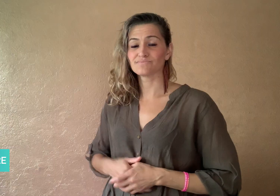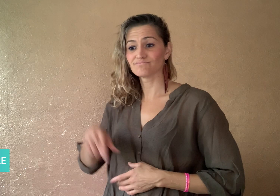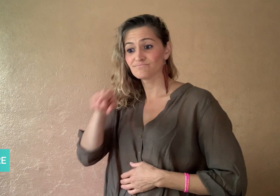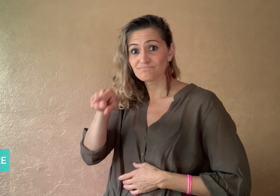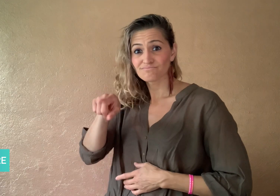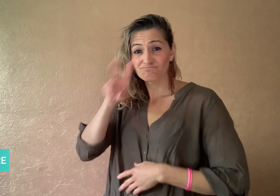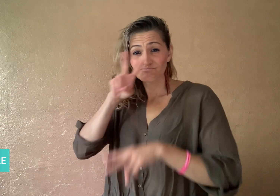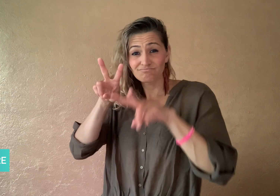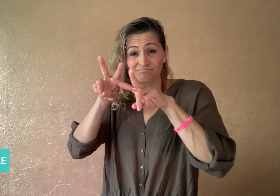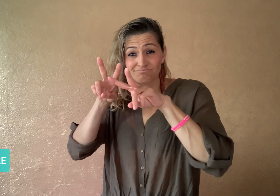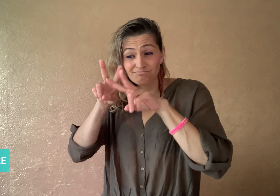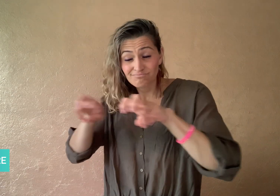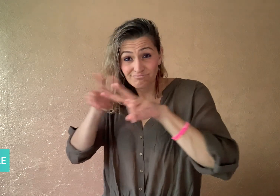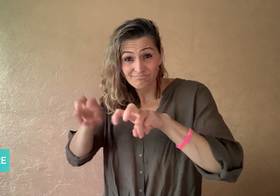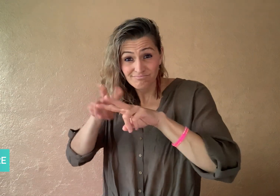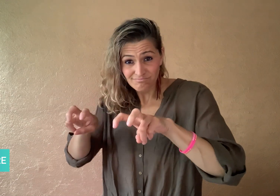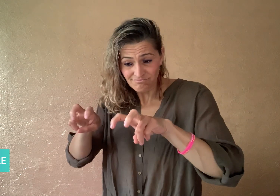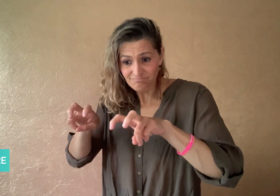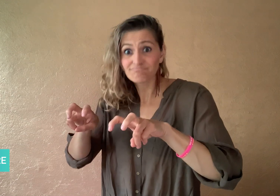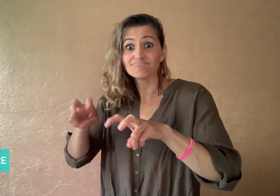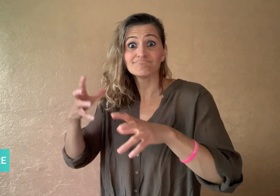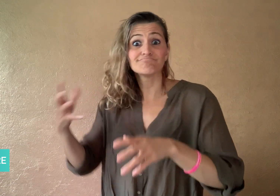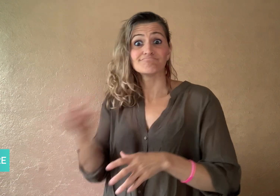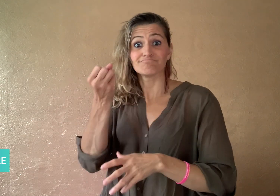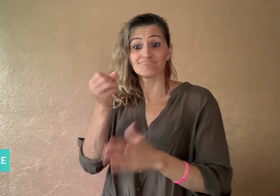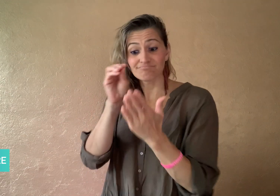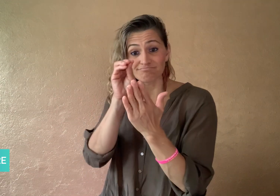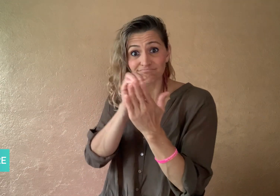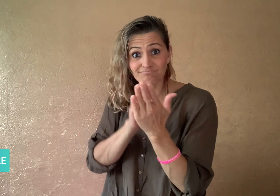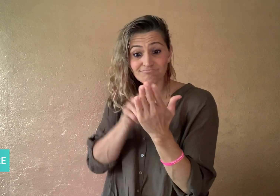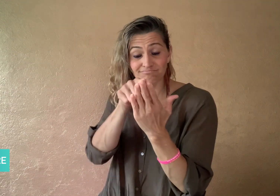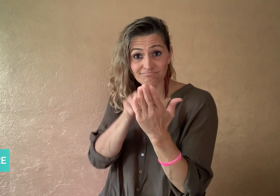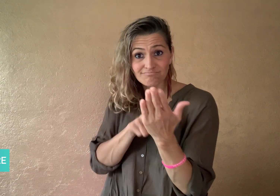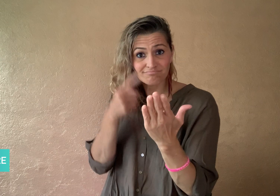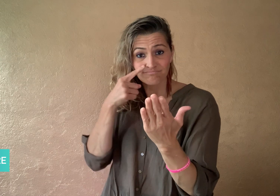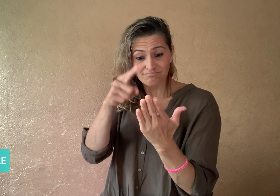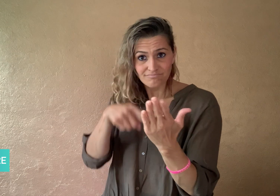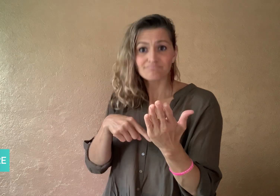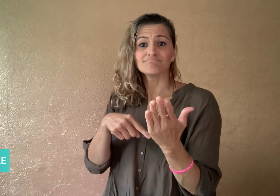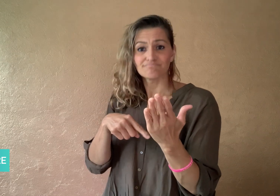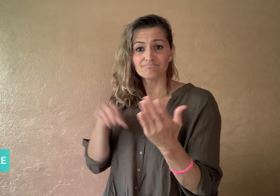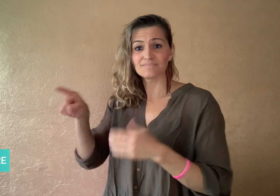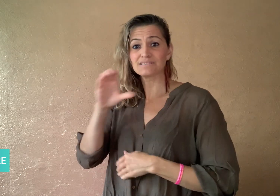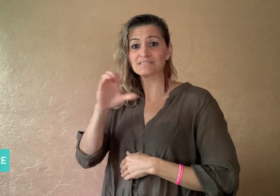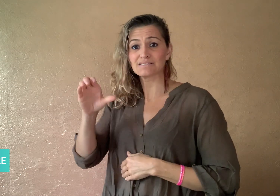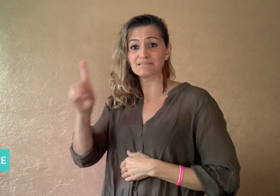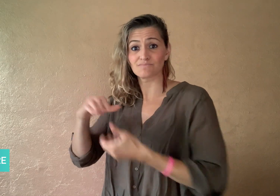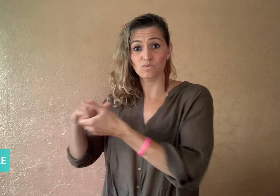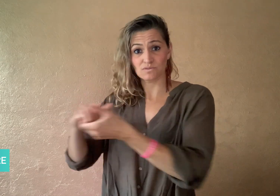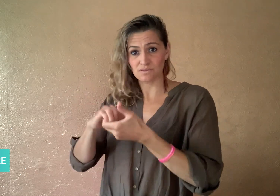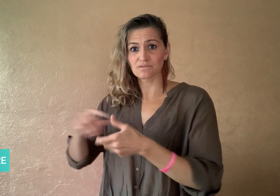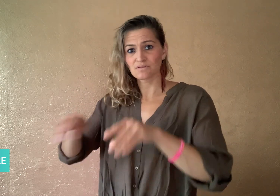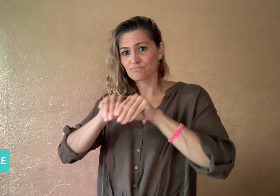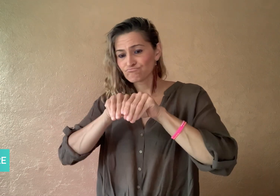After survey findings, the CCD released a list